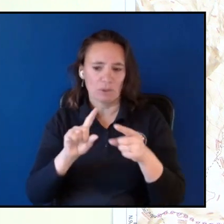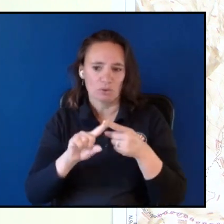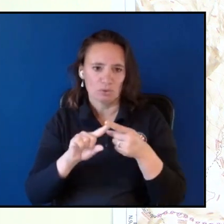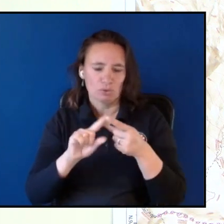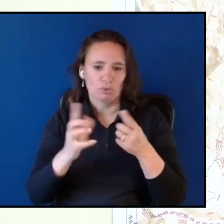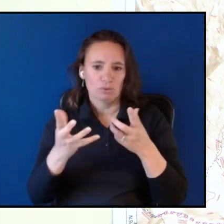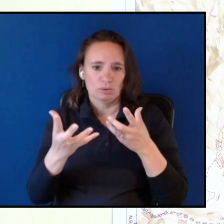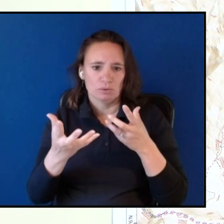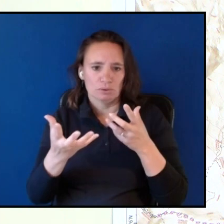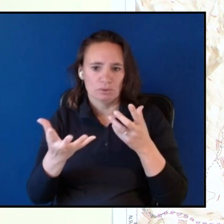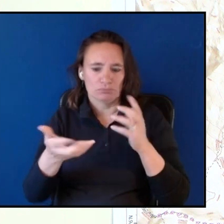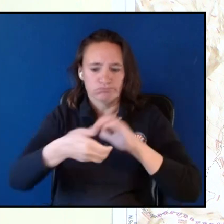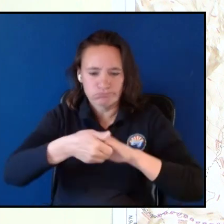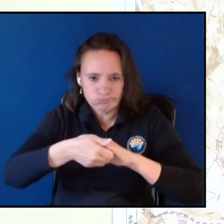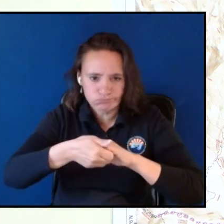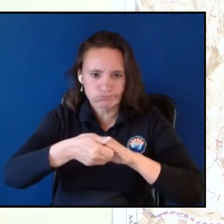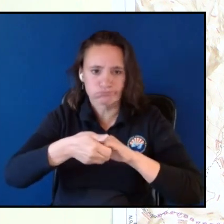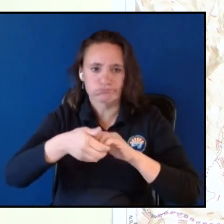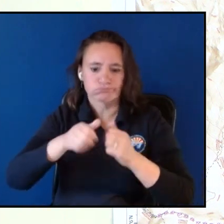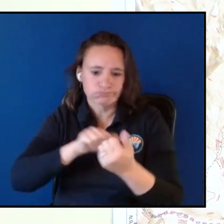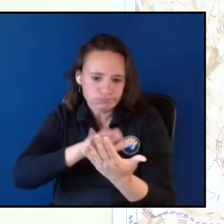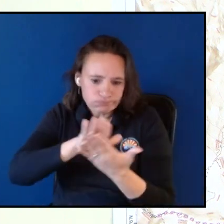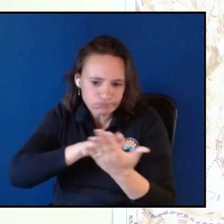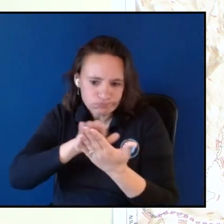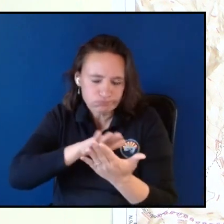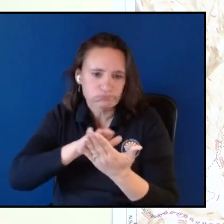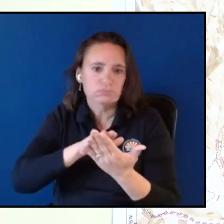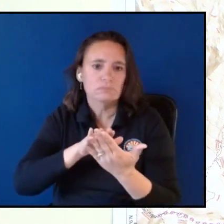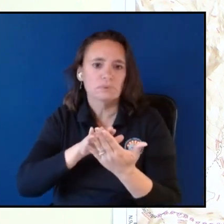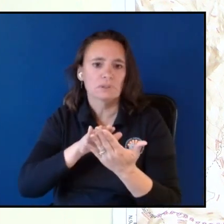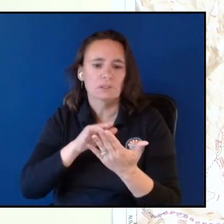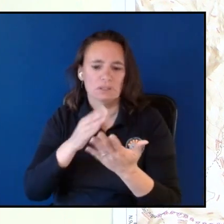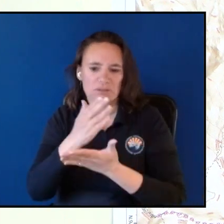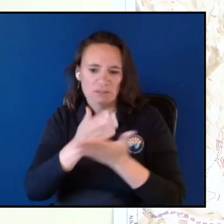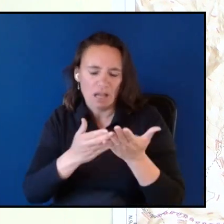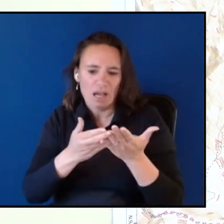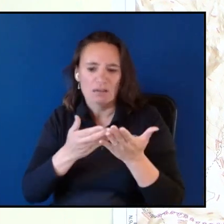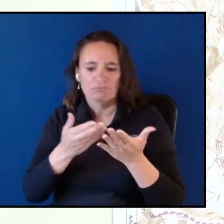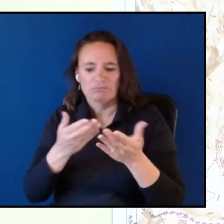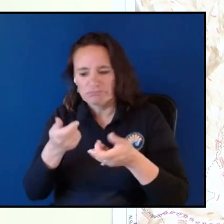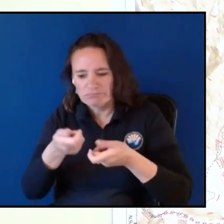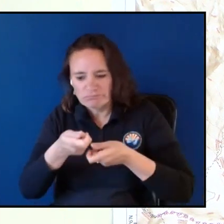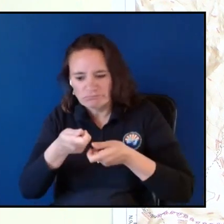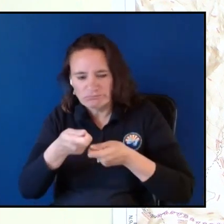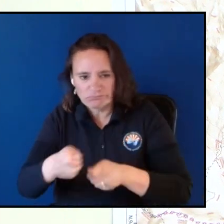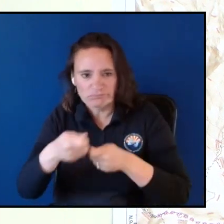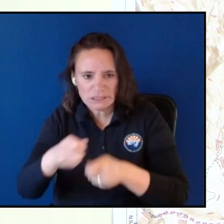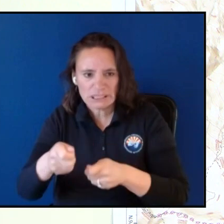and part of that was cutting in helispots. Part of that was taking some of these these streams that run down here and